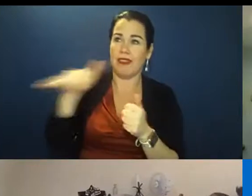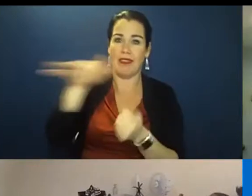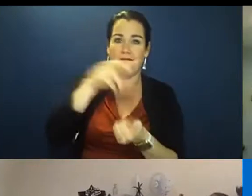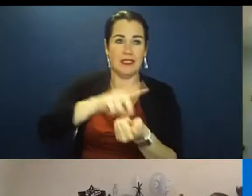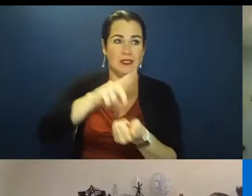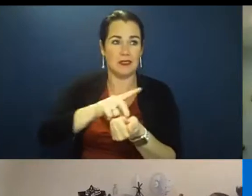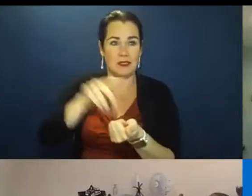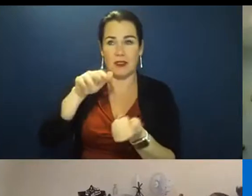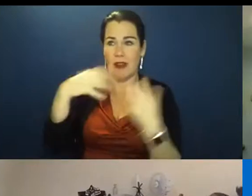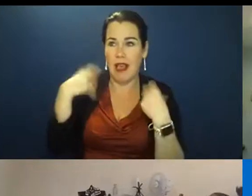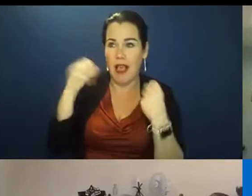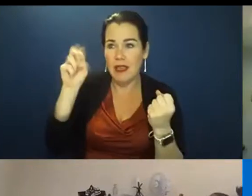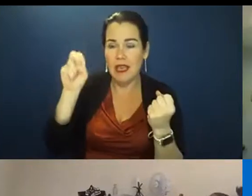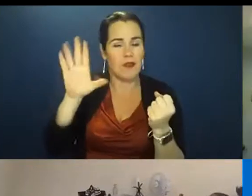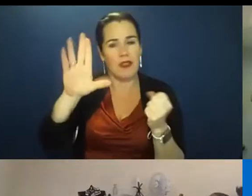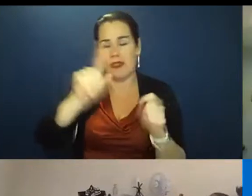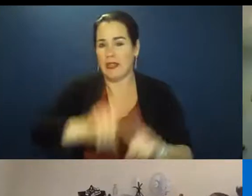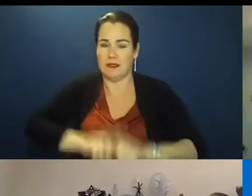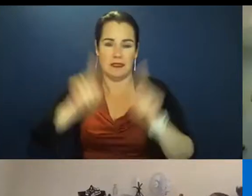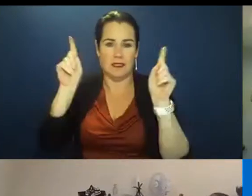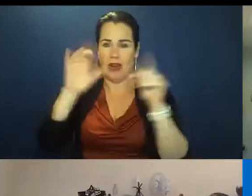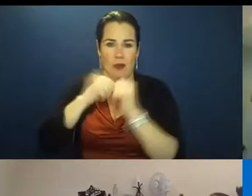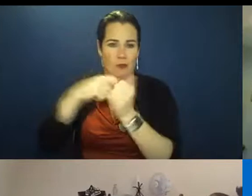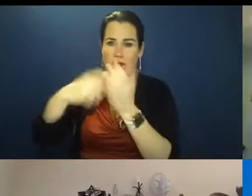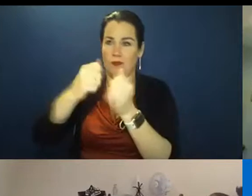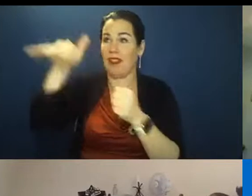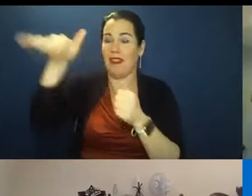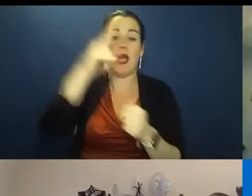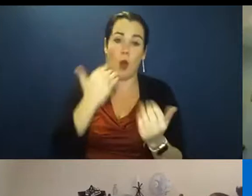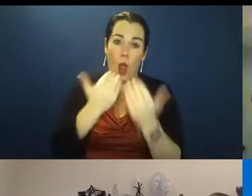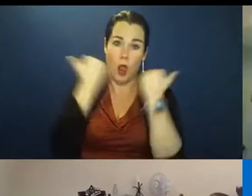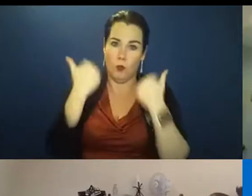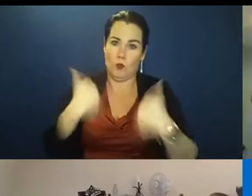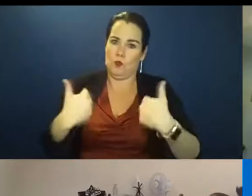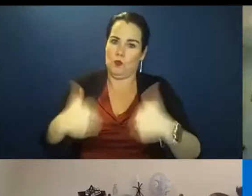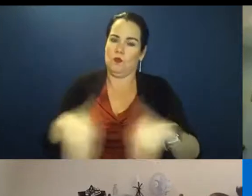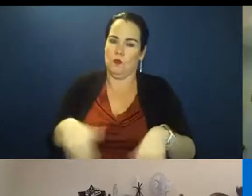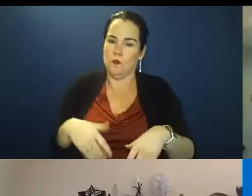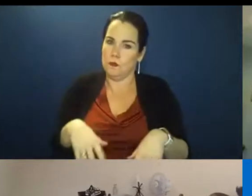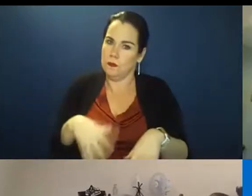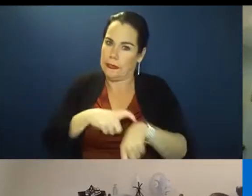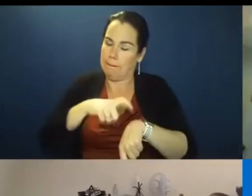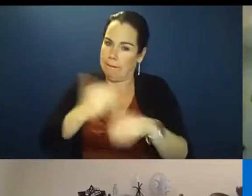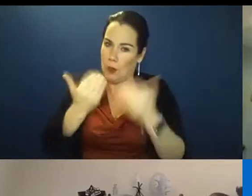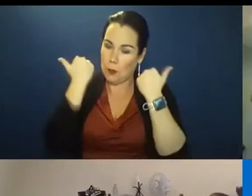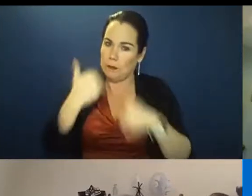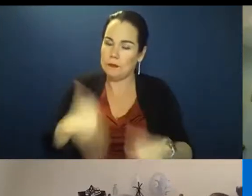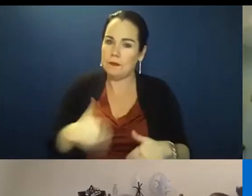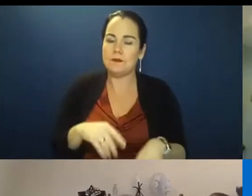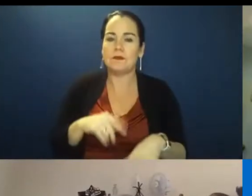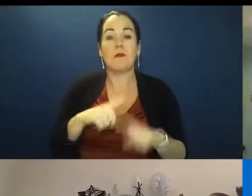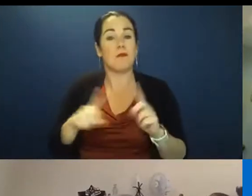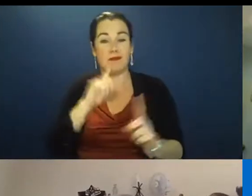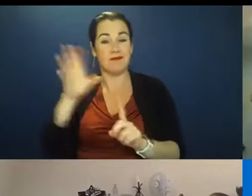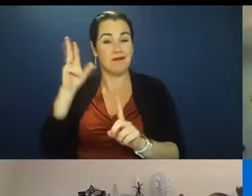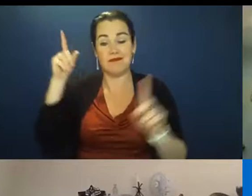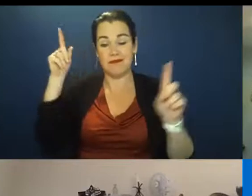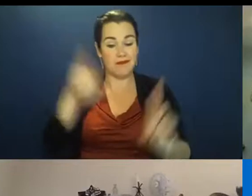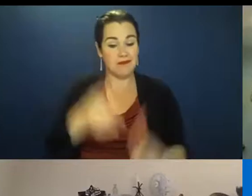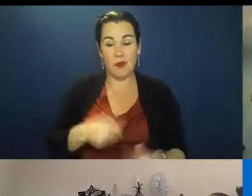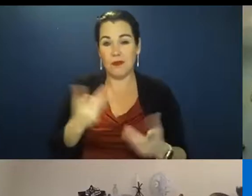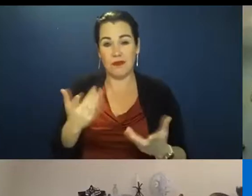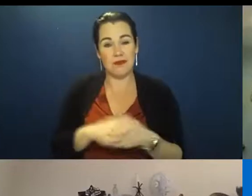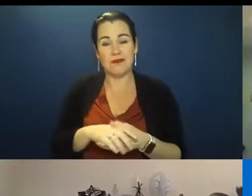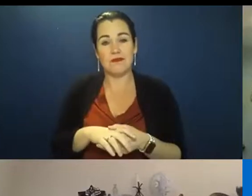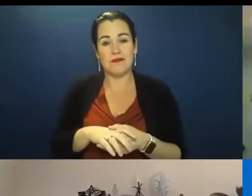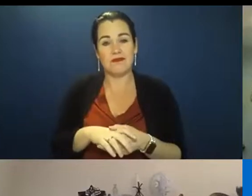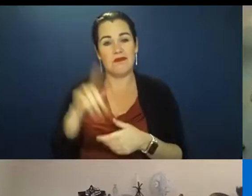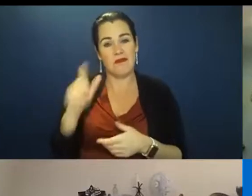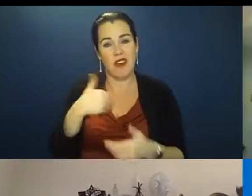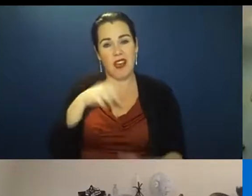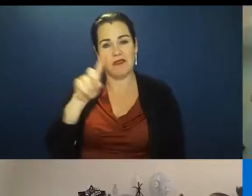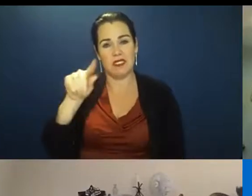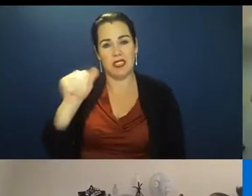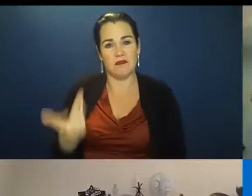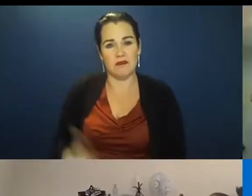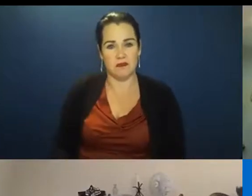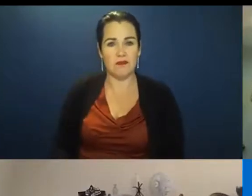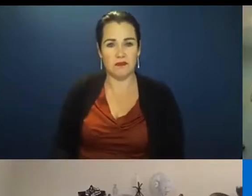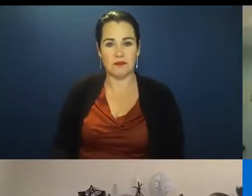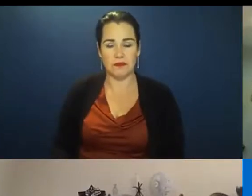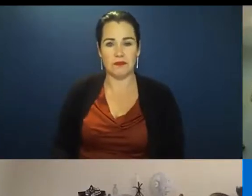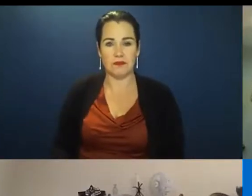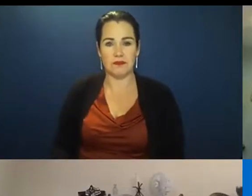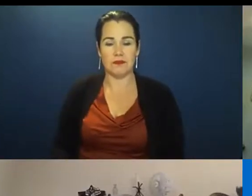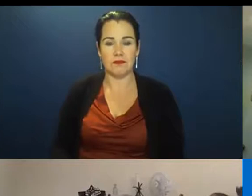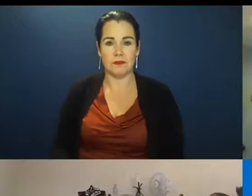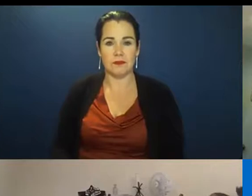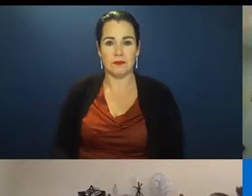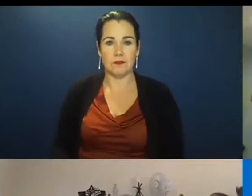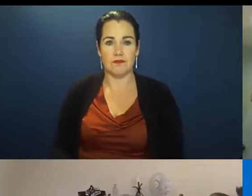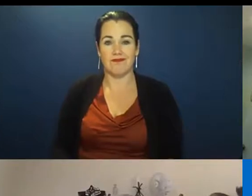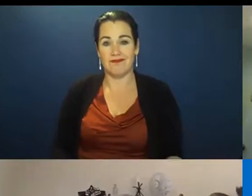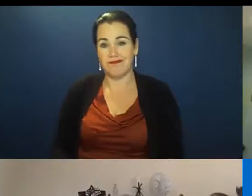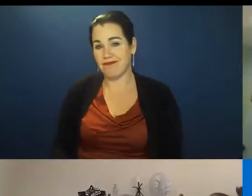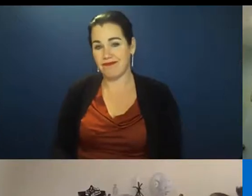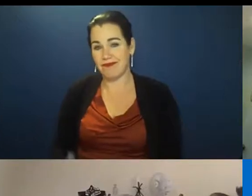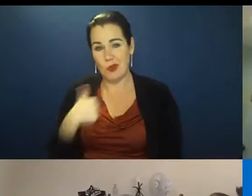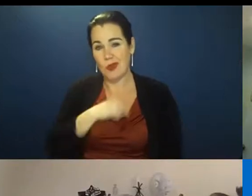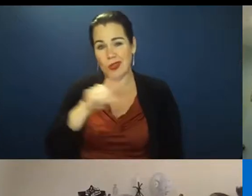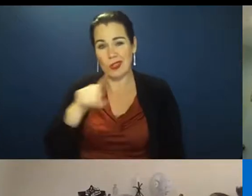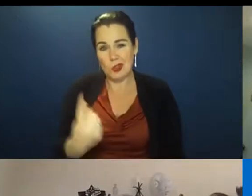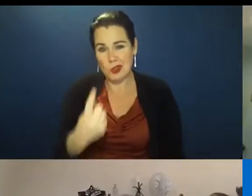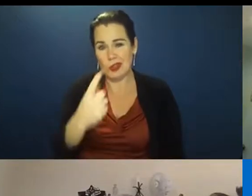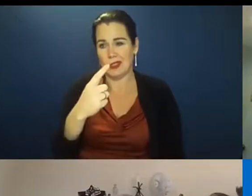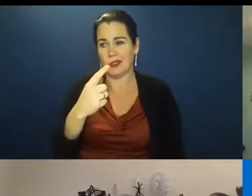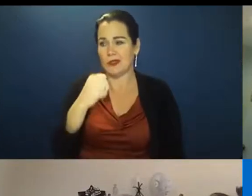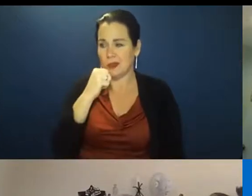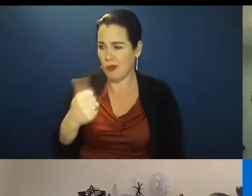is a very different question and probably would take up a lot of time here. But in general, it all boils down to a great deal is data. We just don't have disability being collected in all of the places that it needs to be collected for data, for healthcare providers